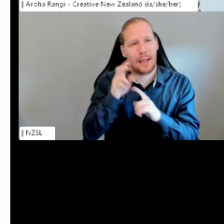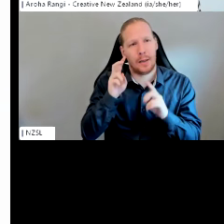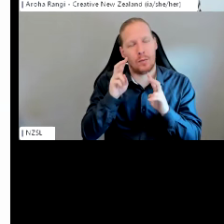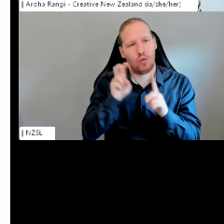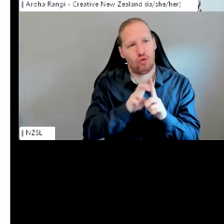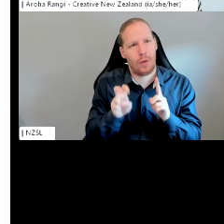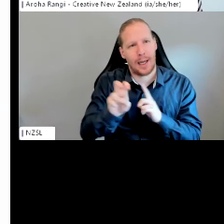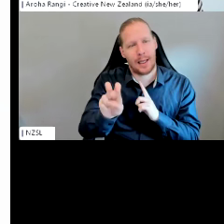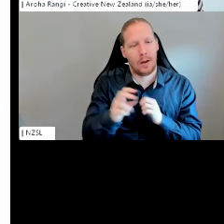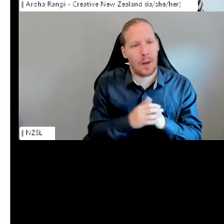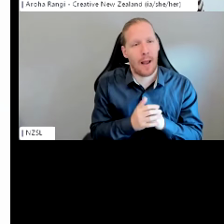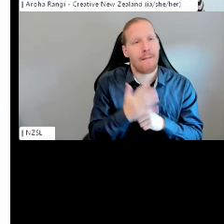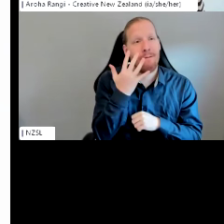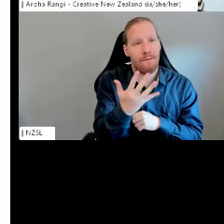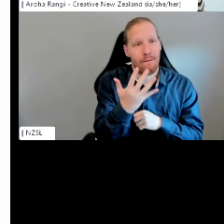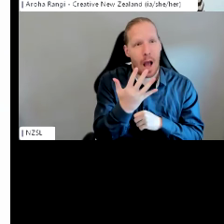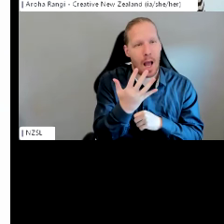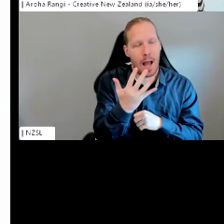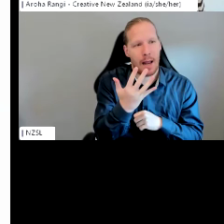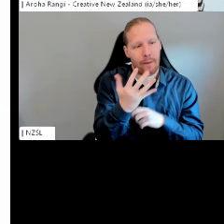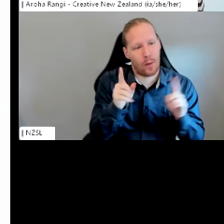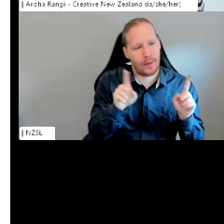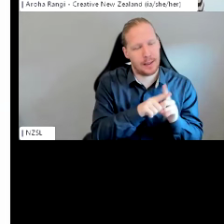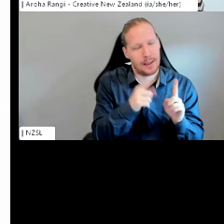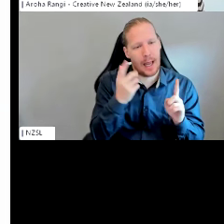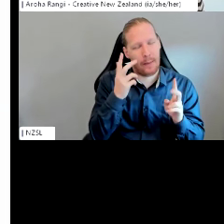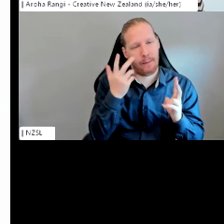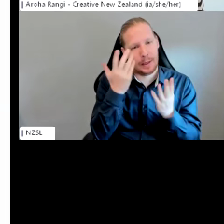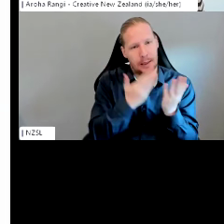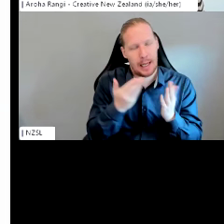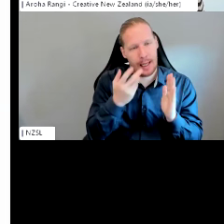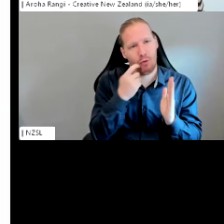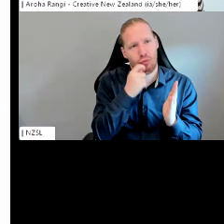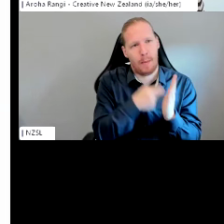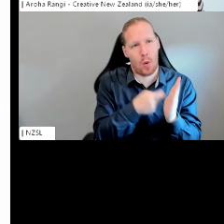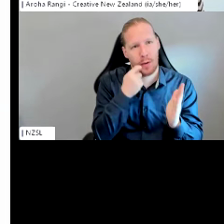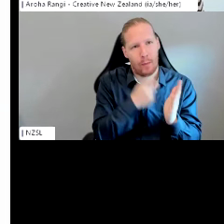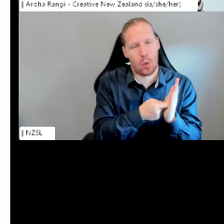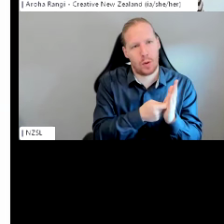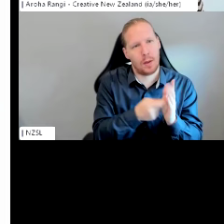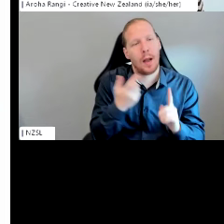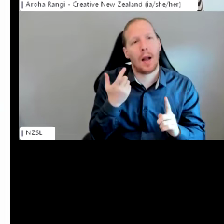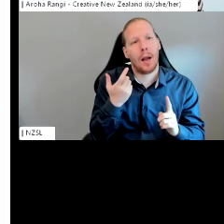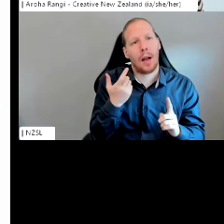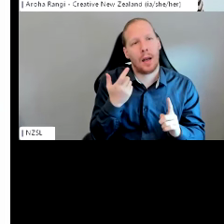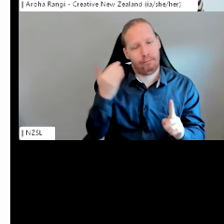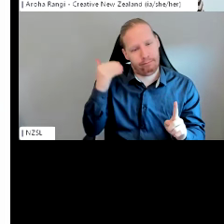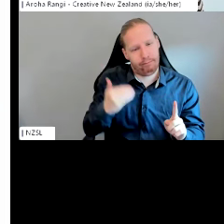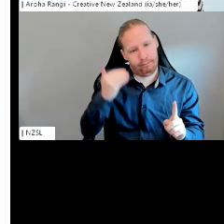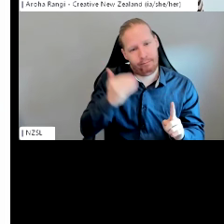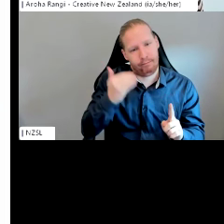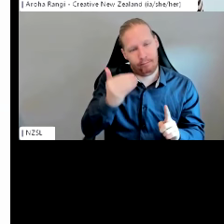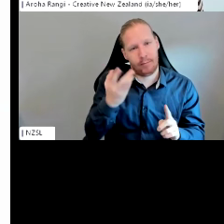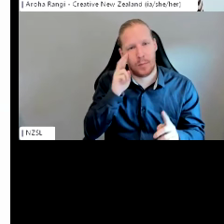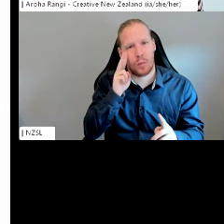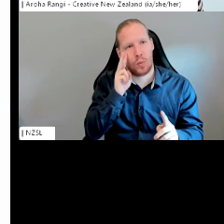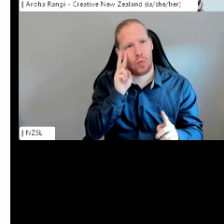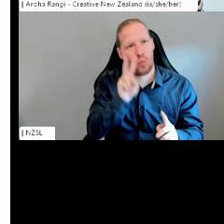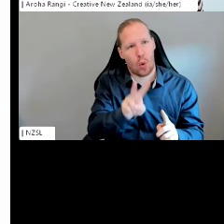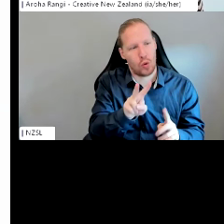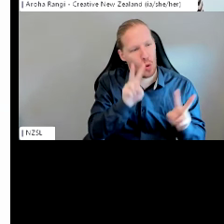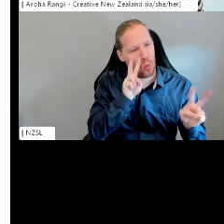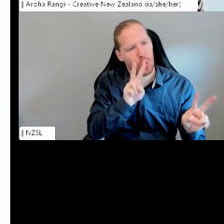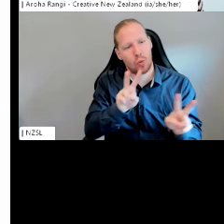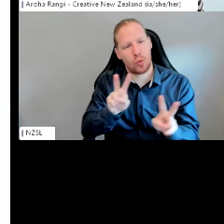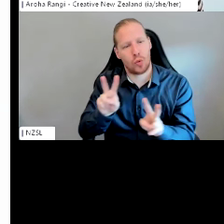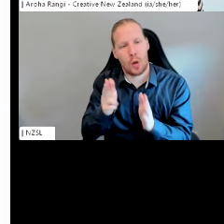which really seeks to profile the engagement of New Zealand audiences. It's almost as if we as